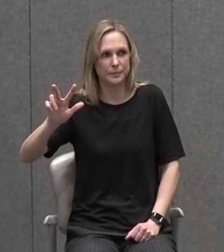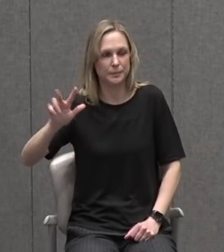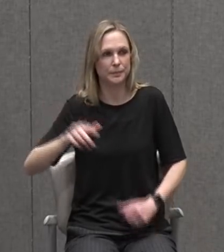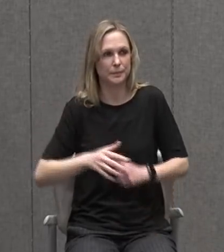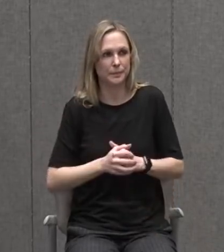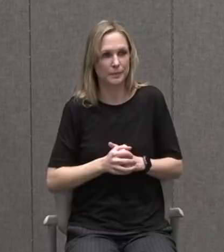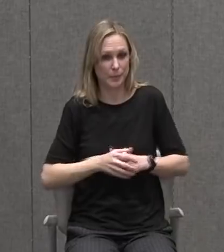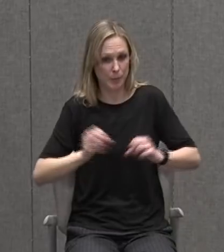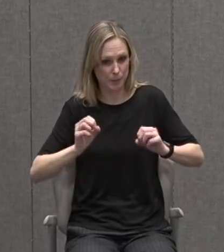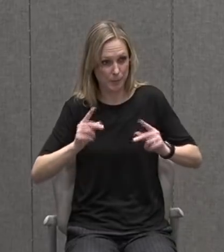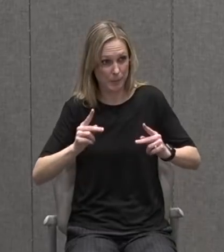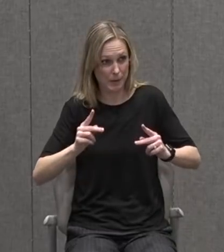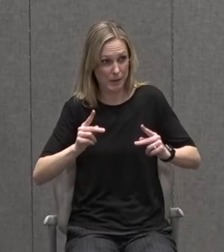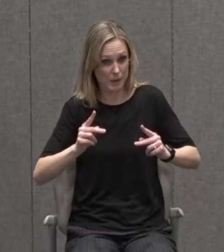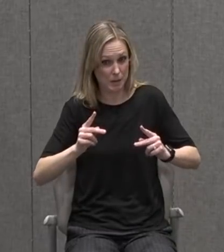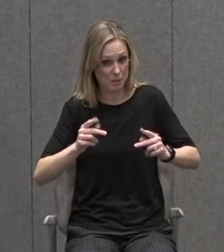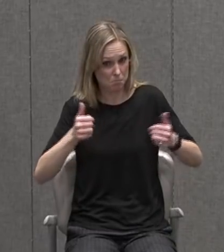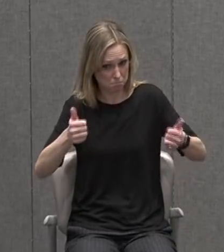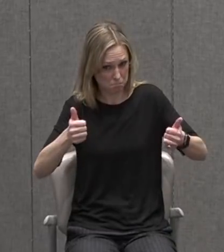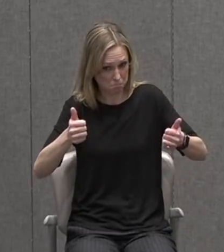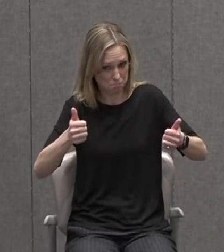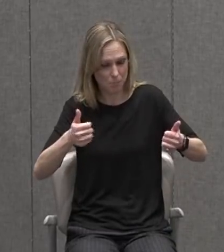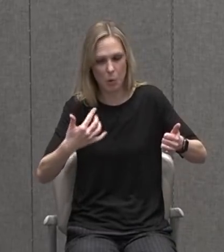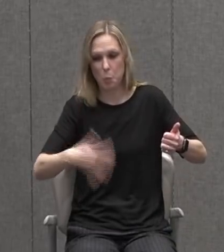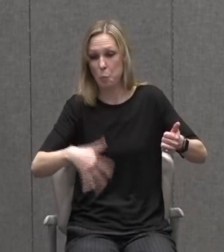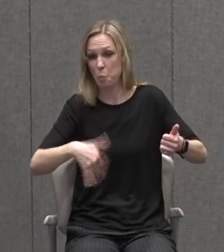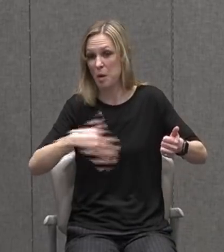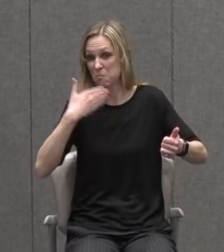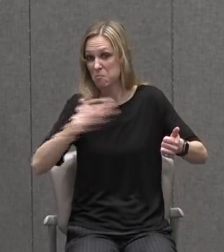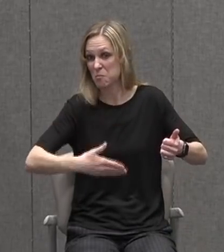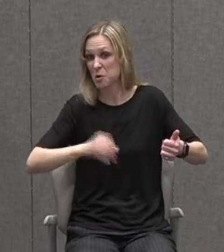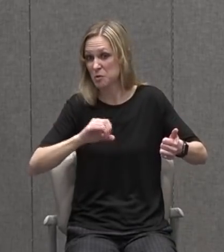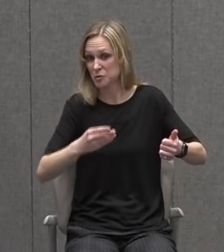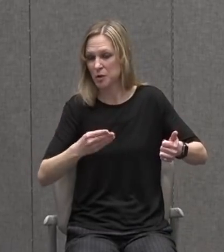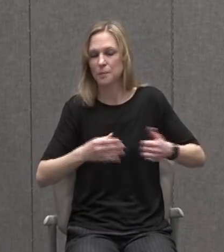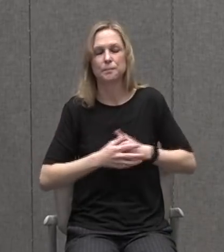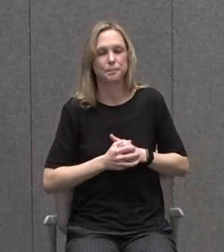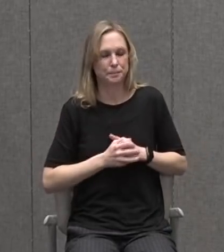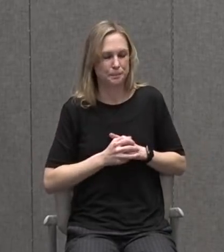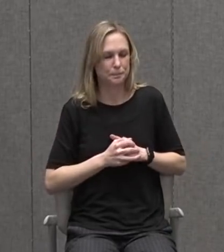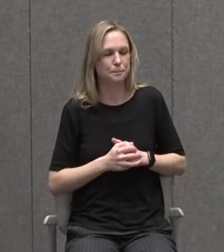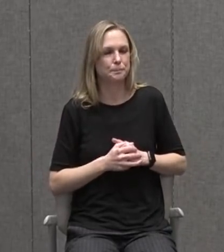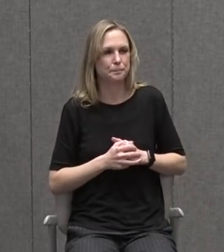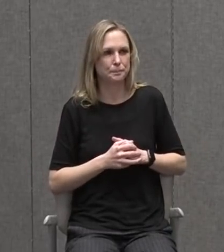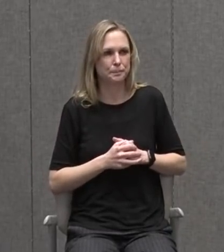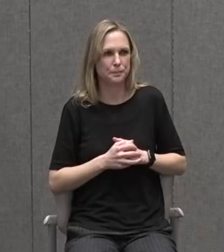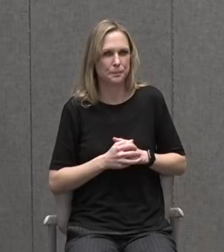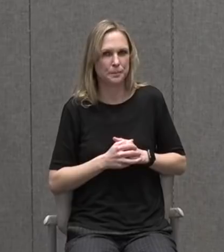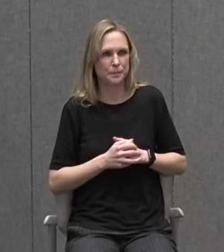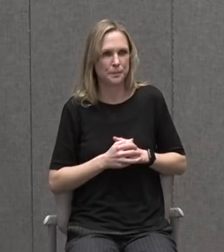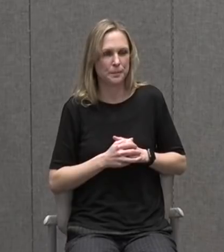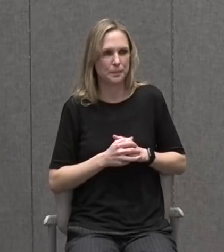All right, did you get all that? Wow, that's pretty good, definitely, definitely really good. All right, we always like